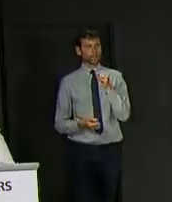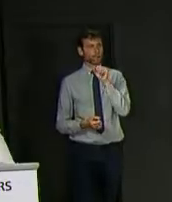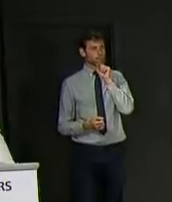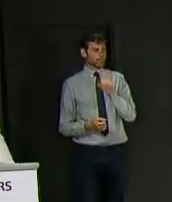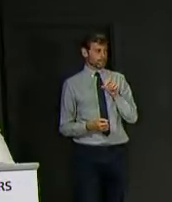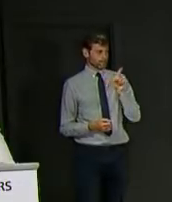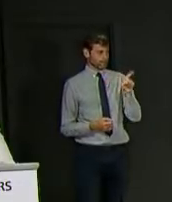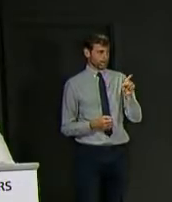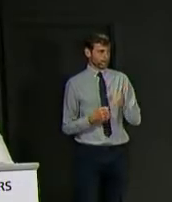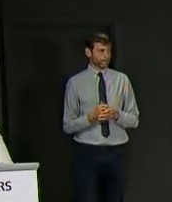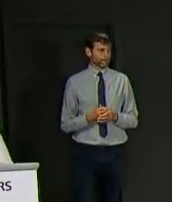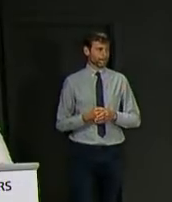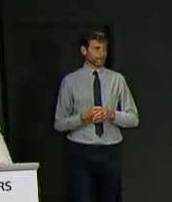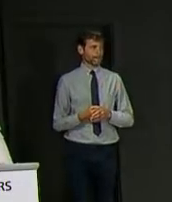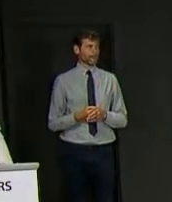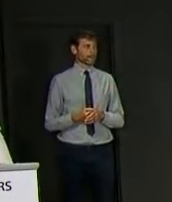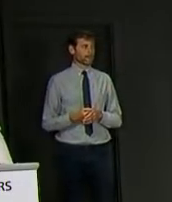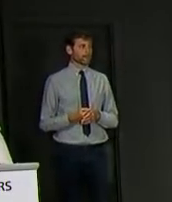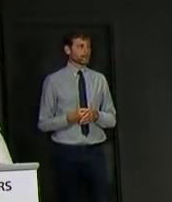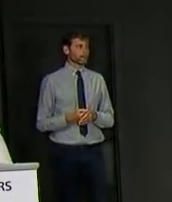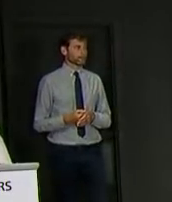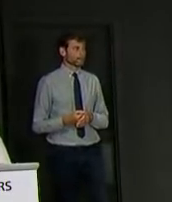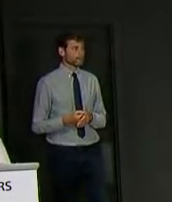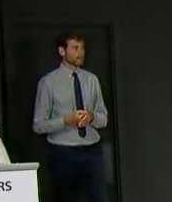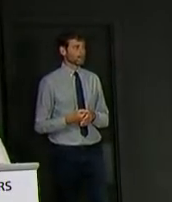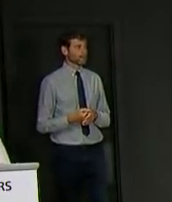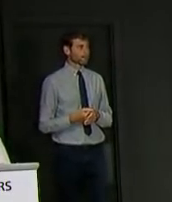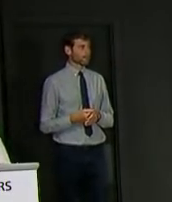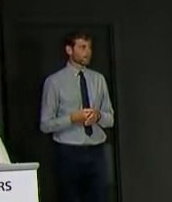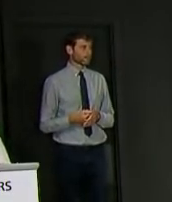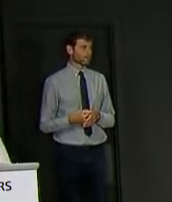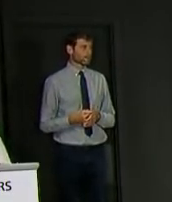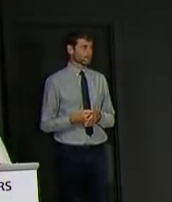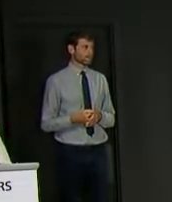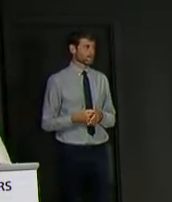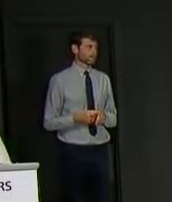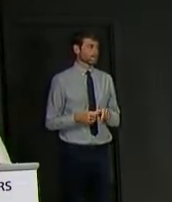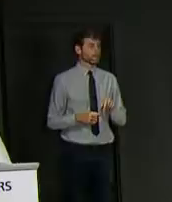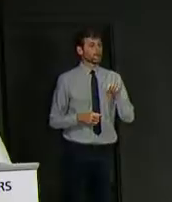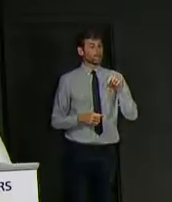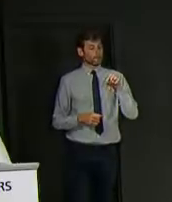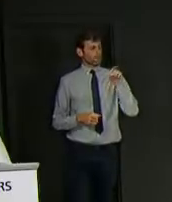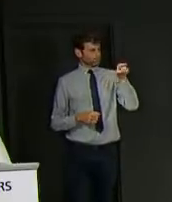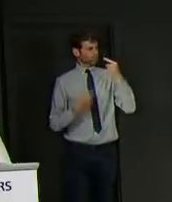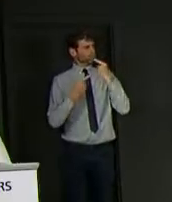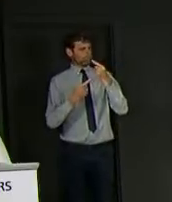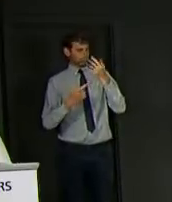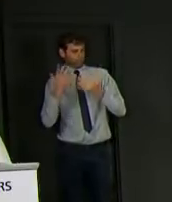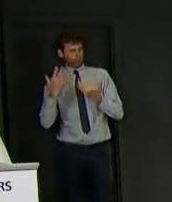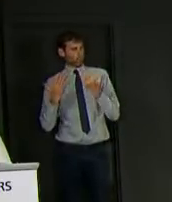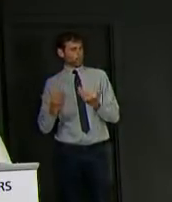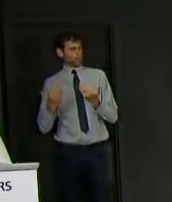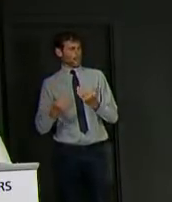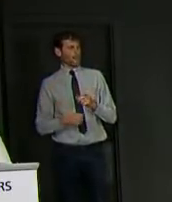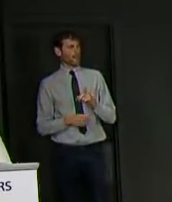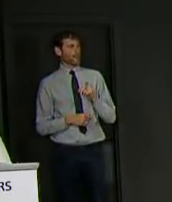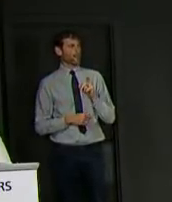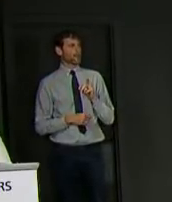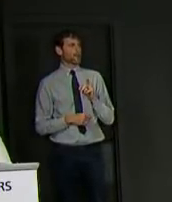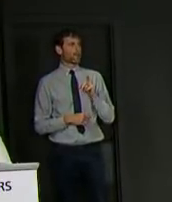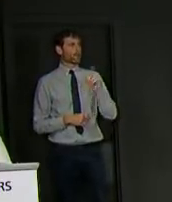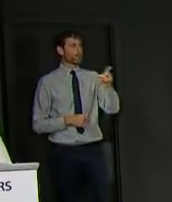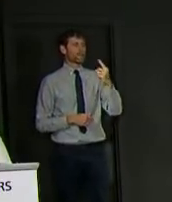Thank you First Minister. Given the figures we've seen today, can I ask when you allude